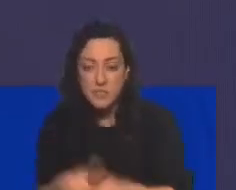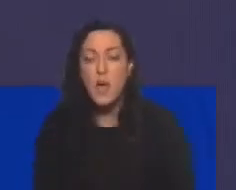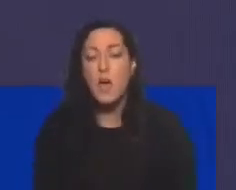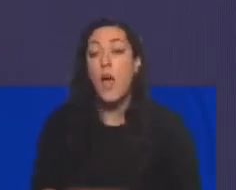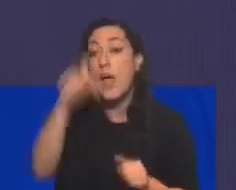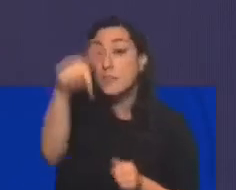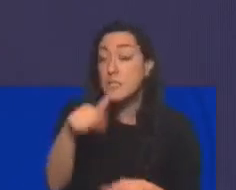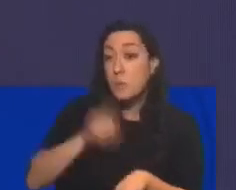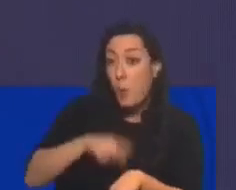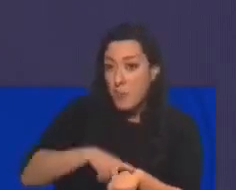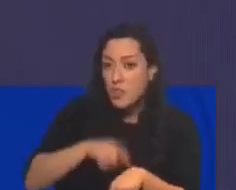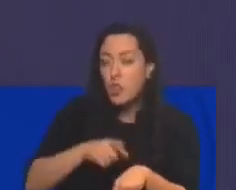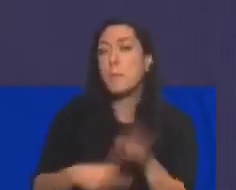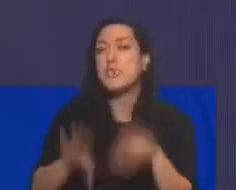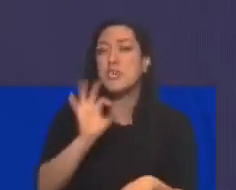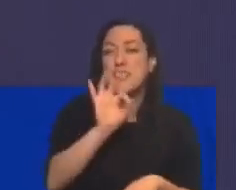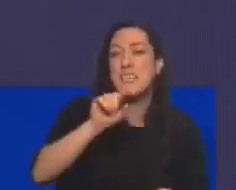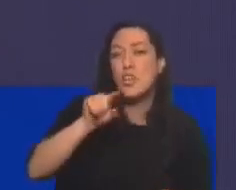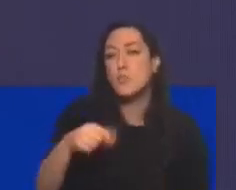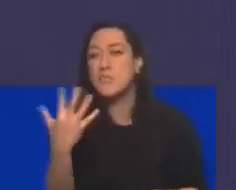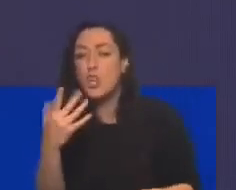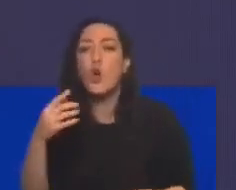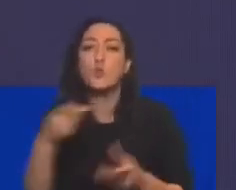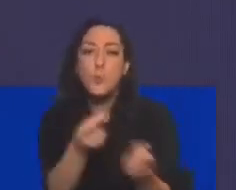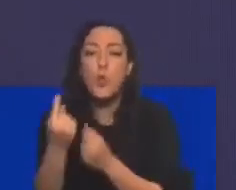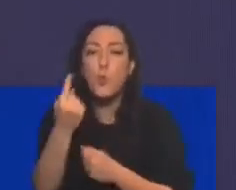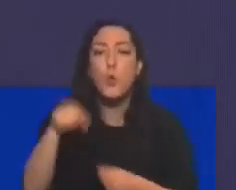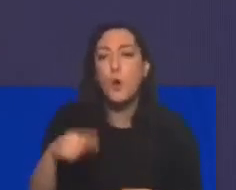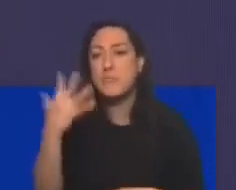That today, the wholesale inflation is 0.5. The consumer